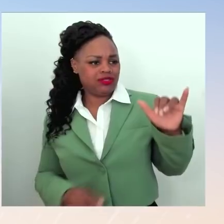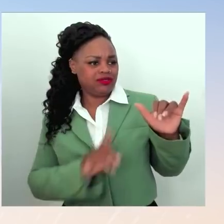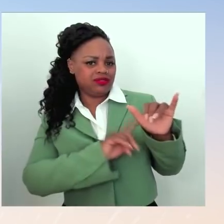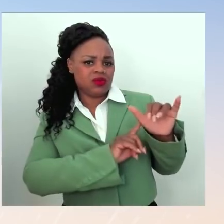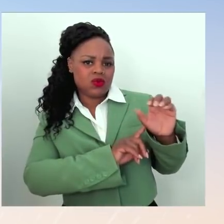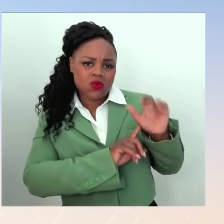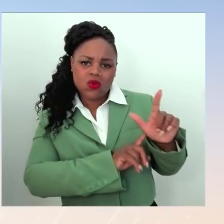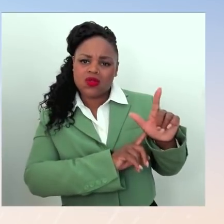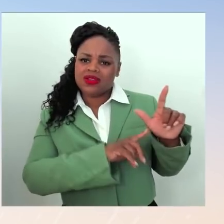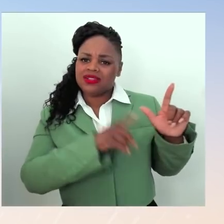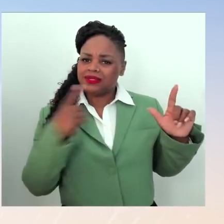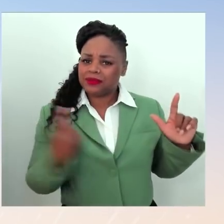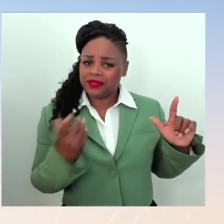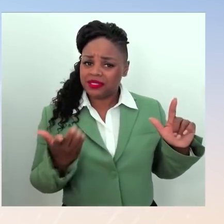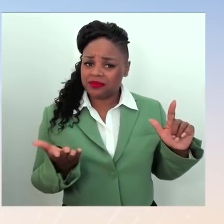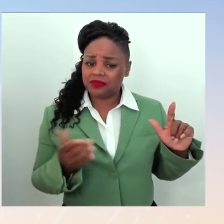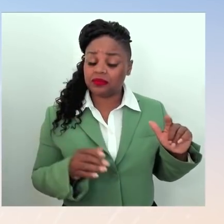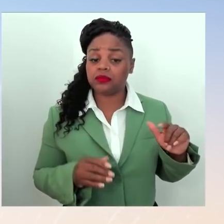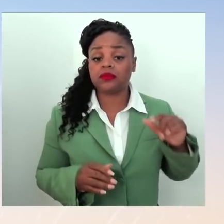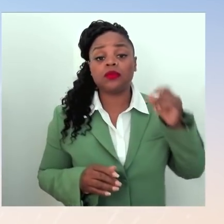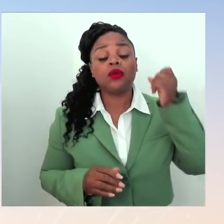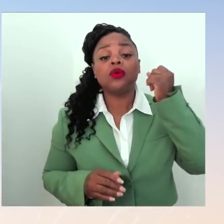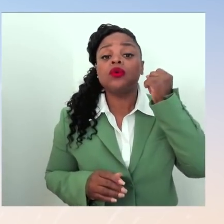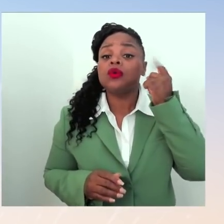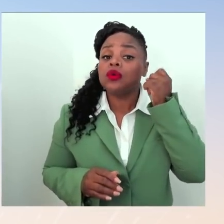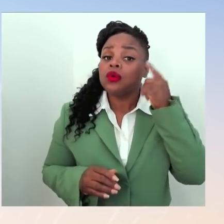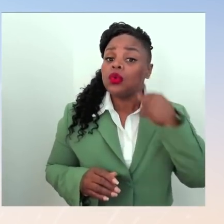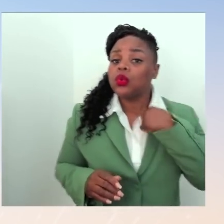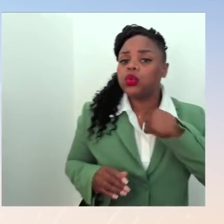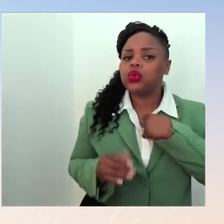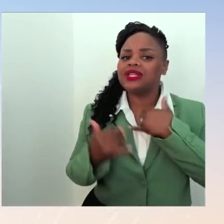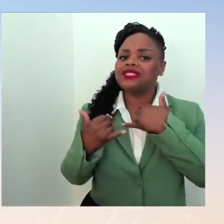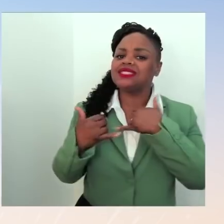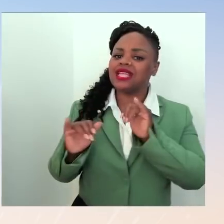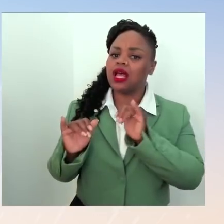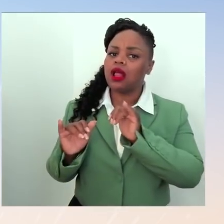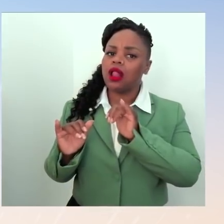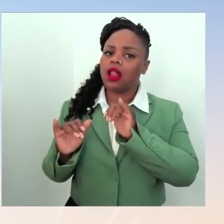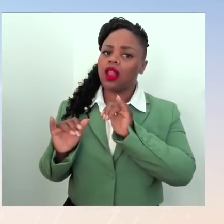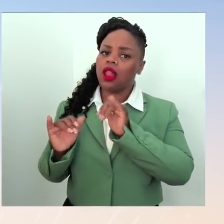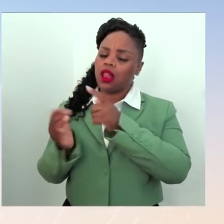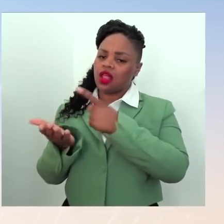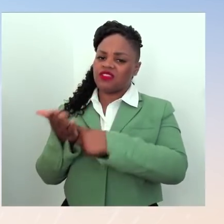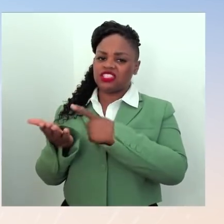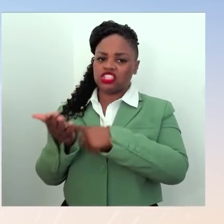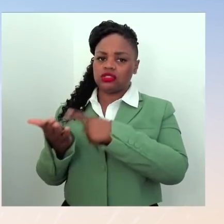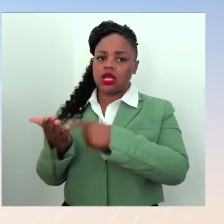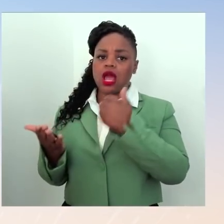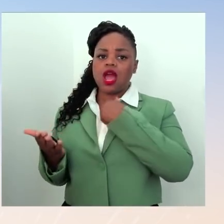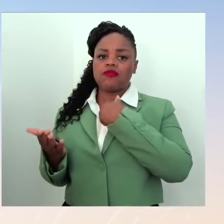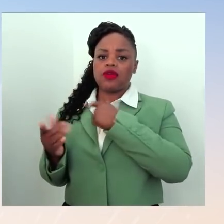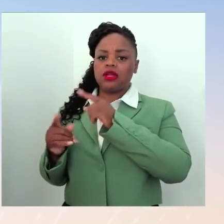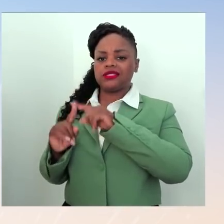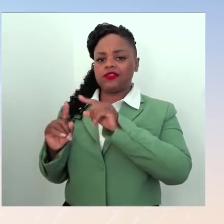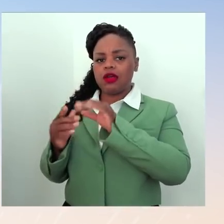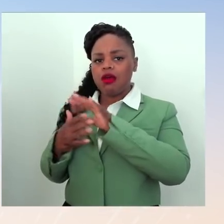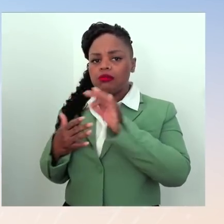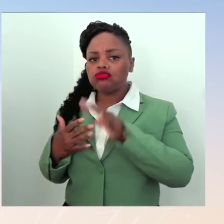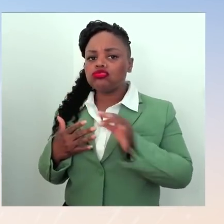of what would be needed moving forward. And there are a range of options on the table. I just can't detail more specifics from here. The Press: Okay. And then, last one.